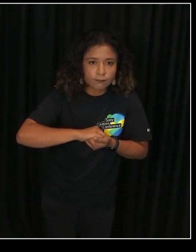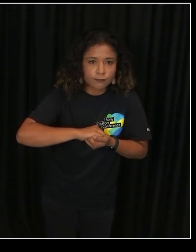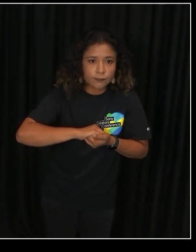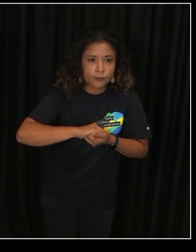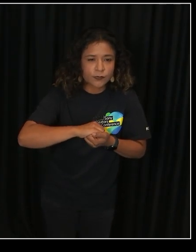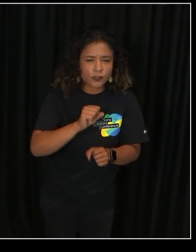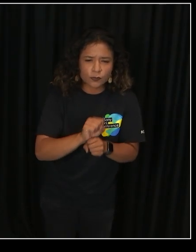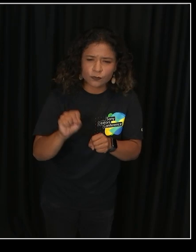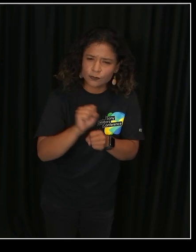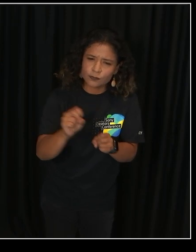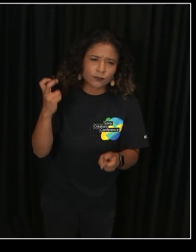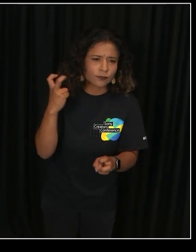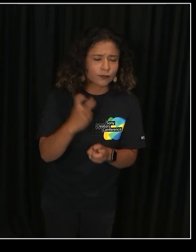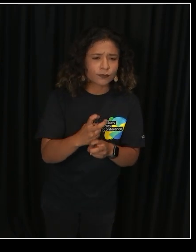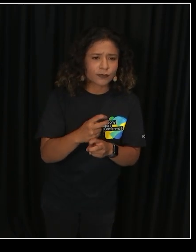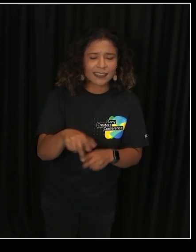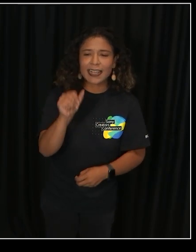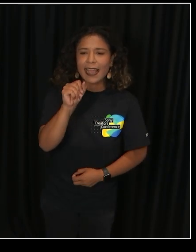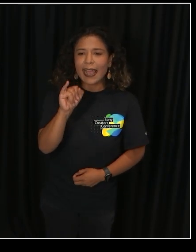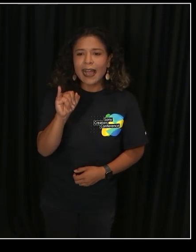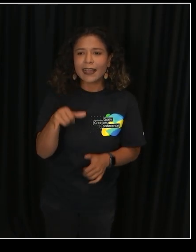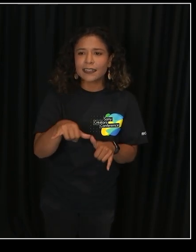And so these are the AI engineers and